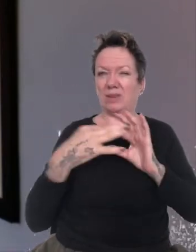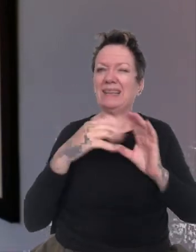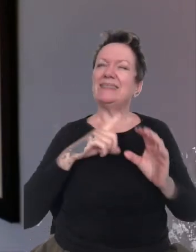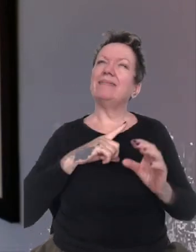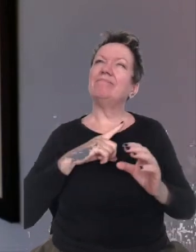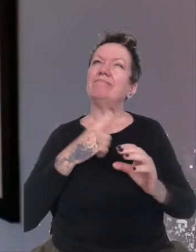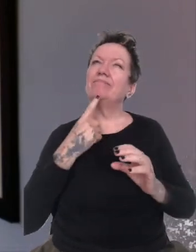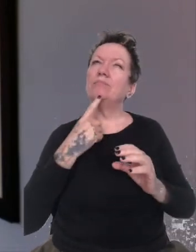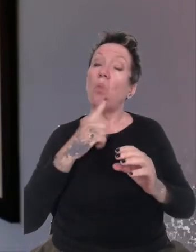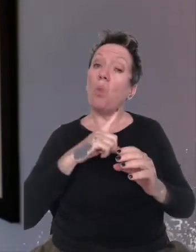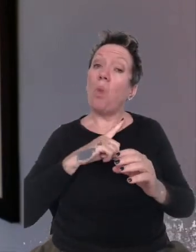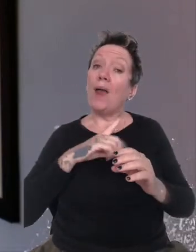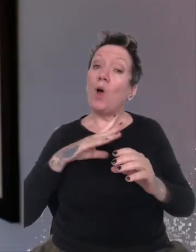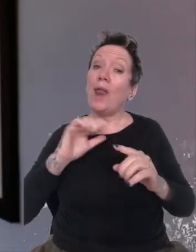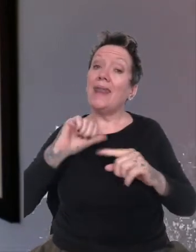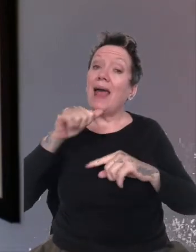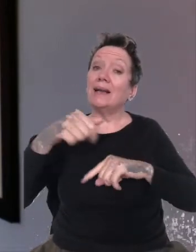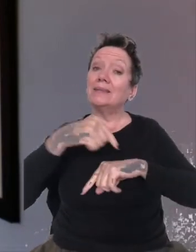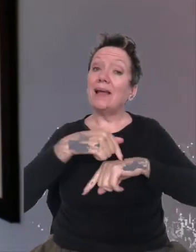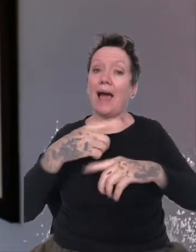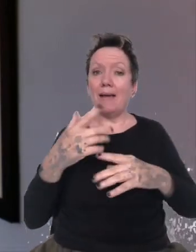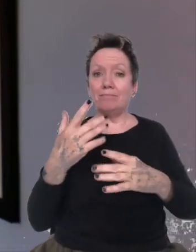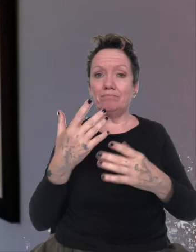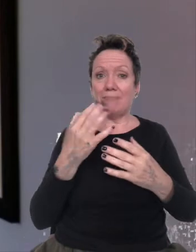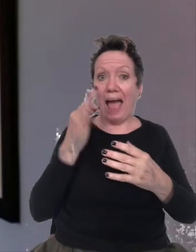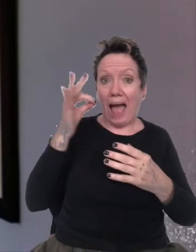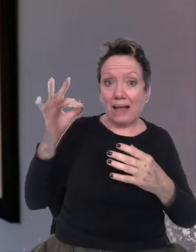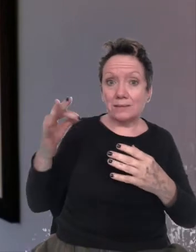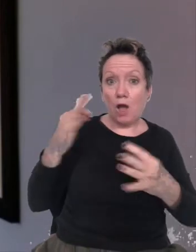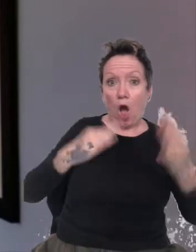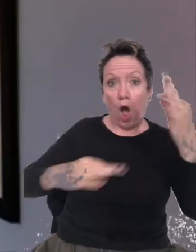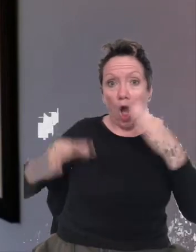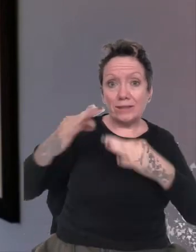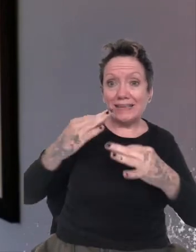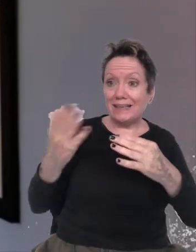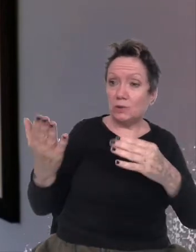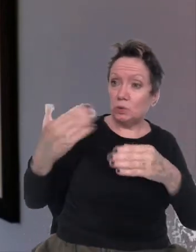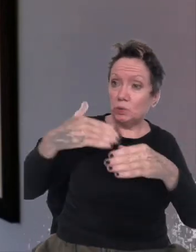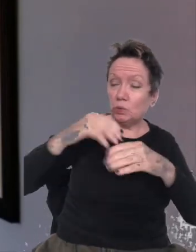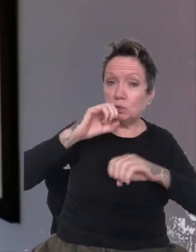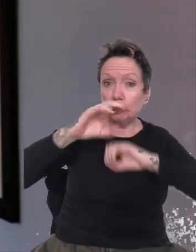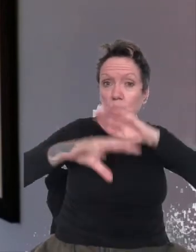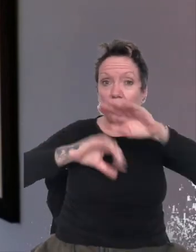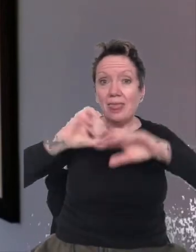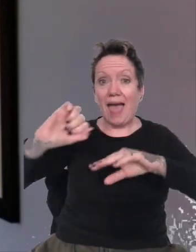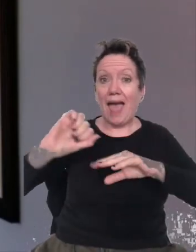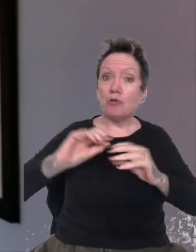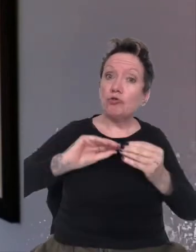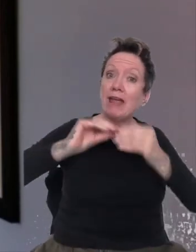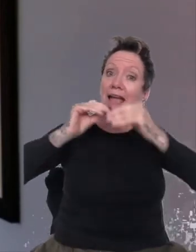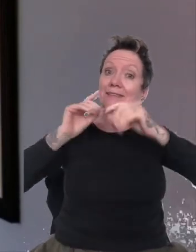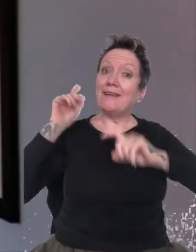really nice to share some work by artists to share creative responses to what's going on right now as part of this event.